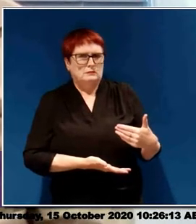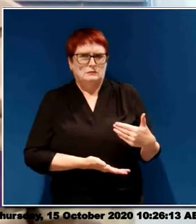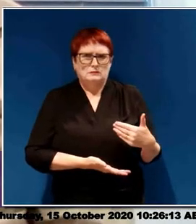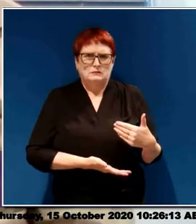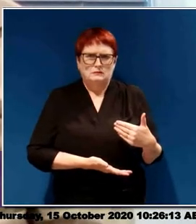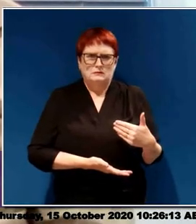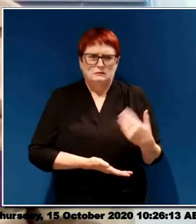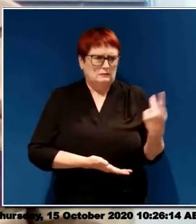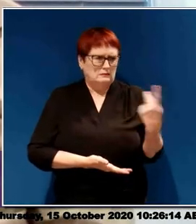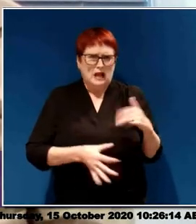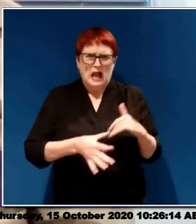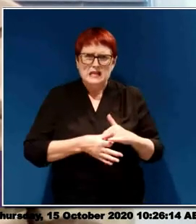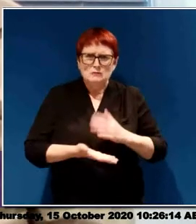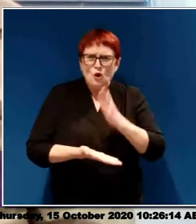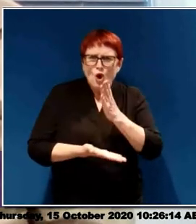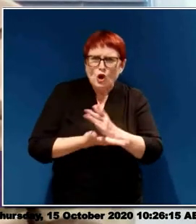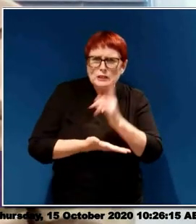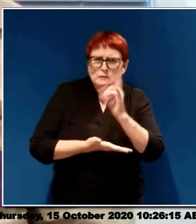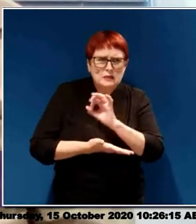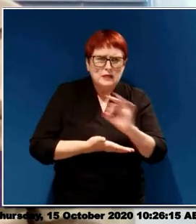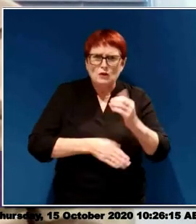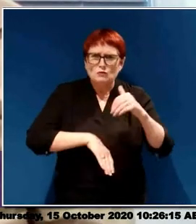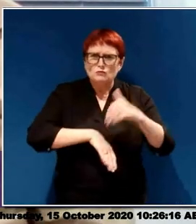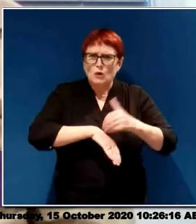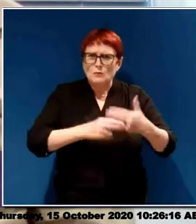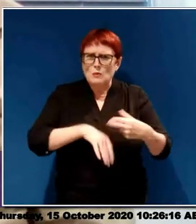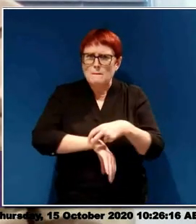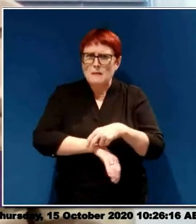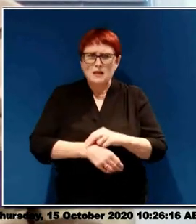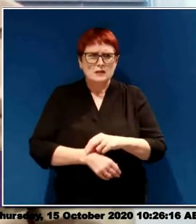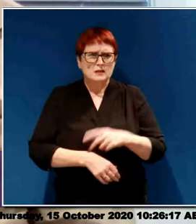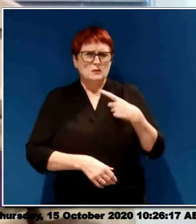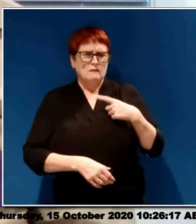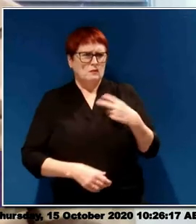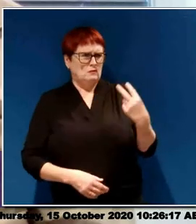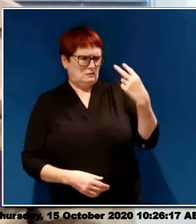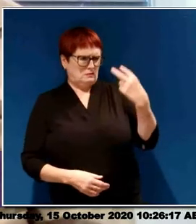would she think my - I think he was an 8, 9-year-old child would end up